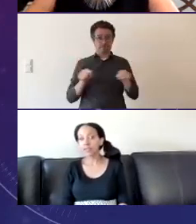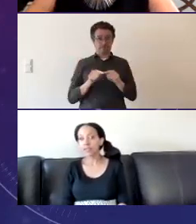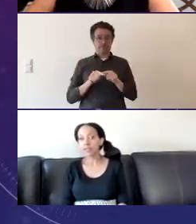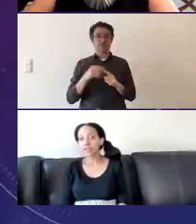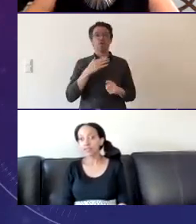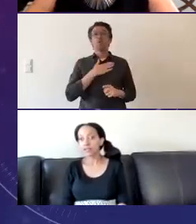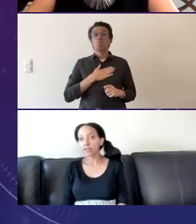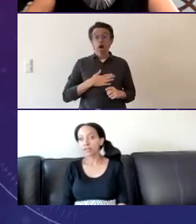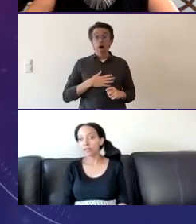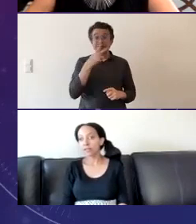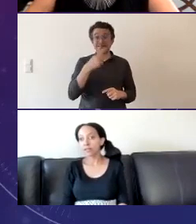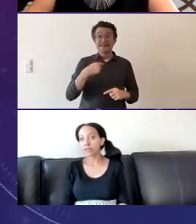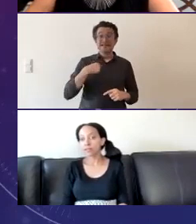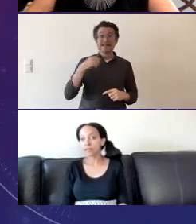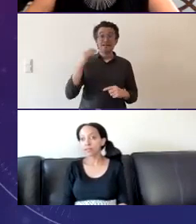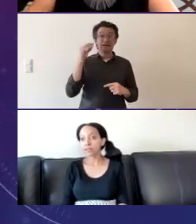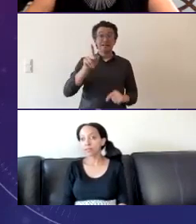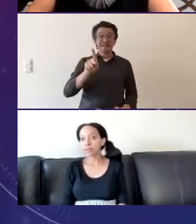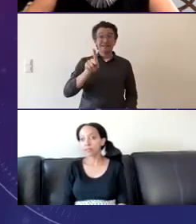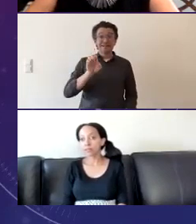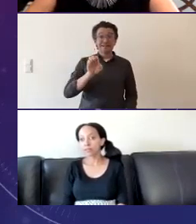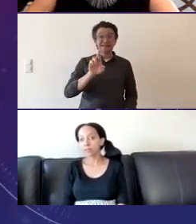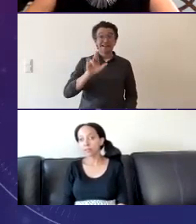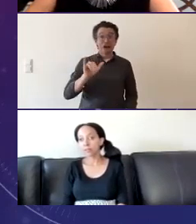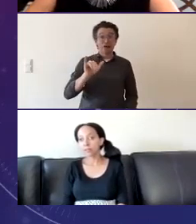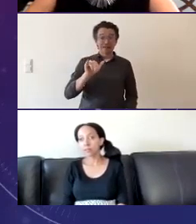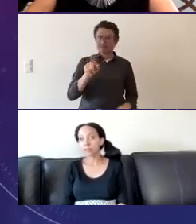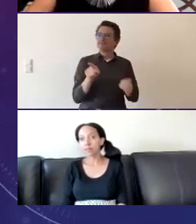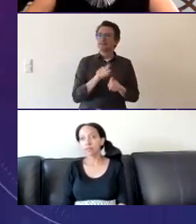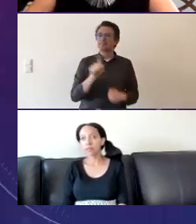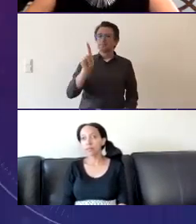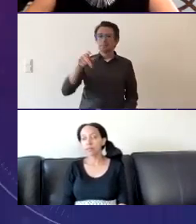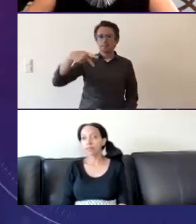focus on her video to by pin in her video the next thing that we offer is